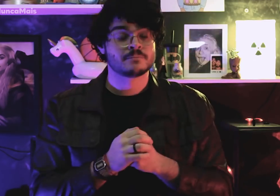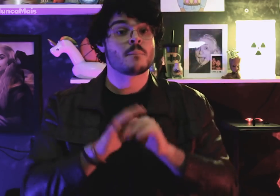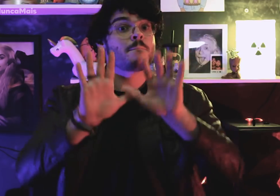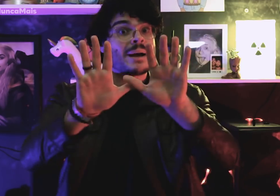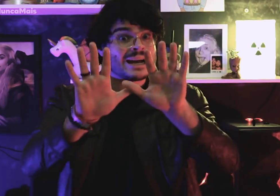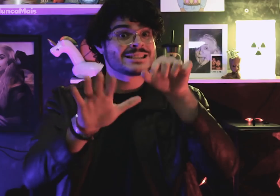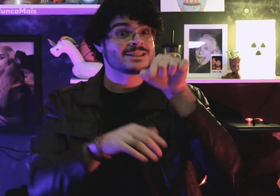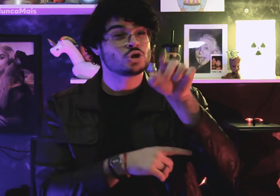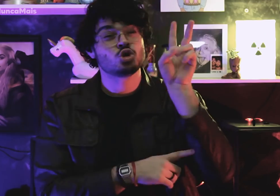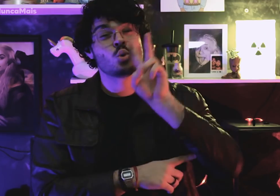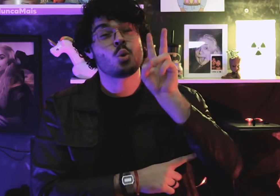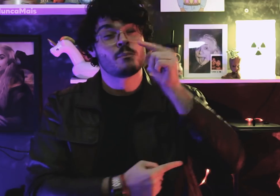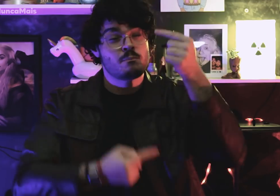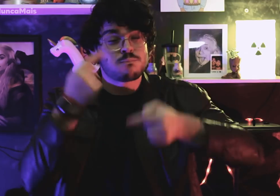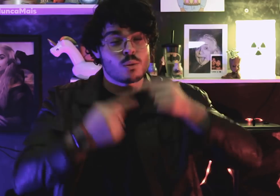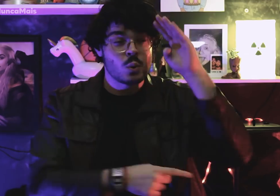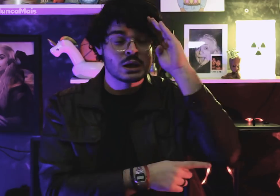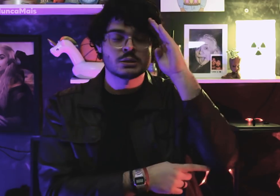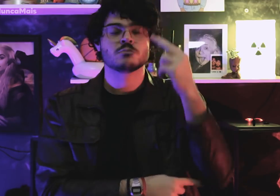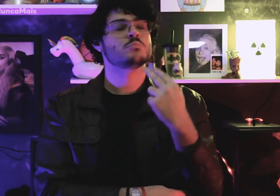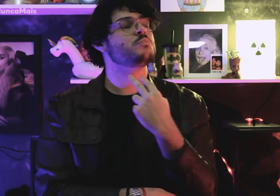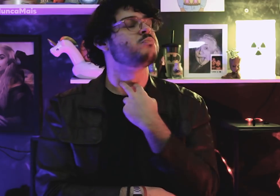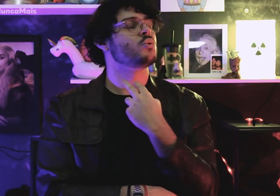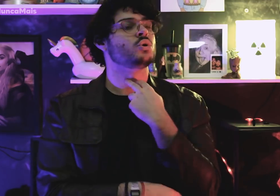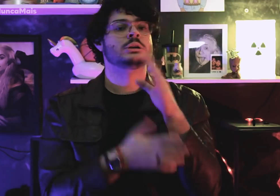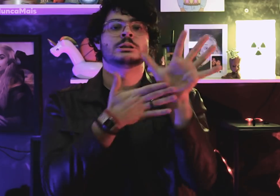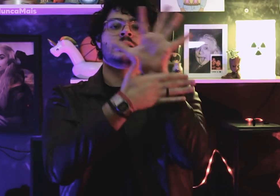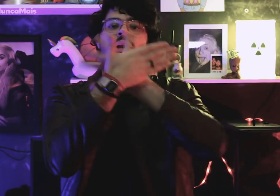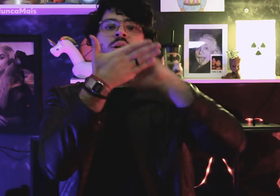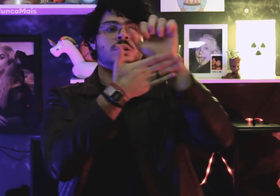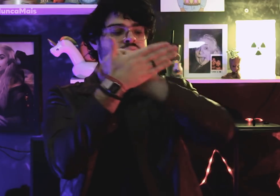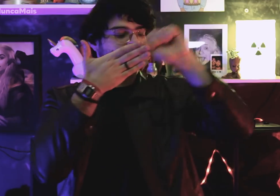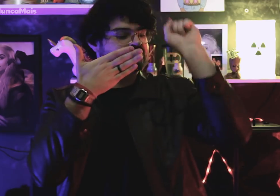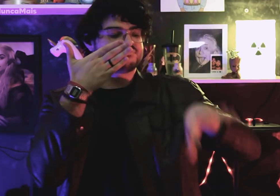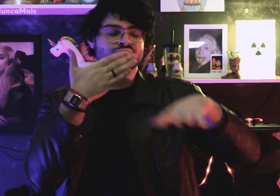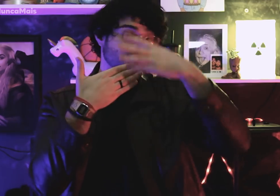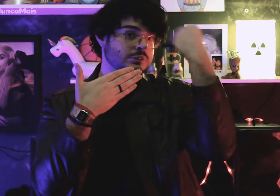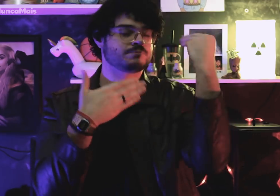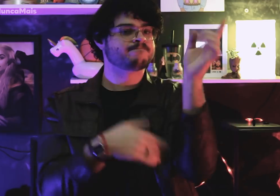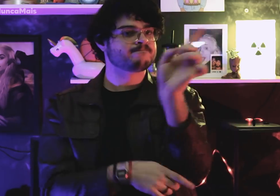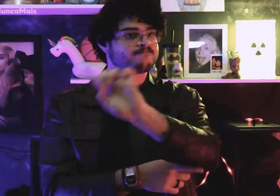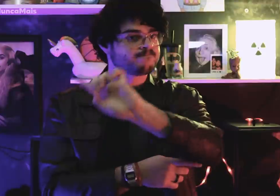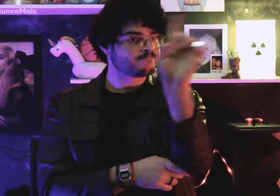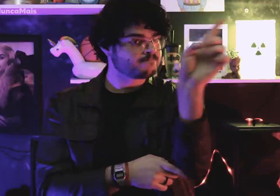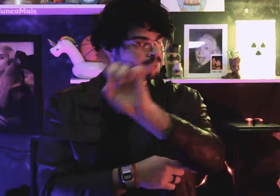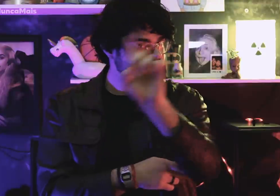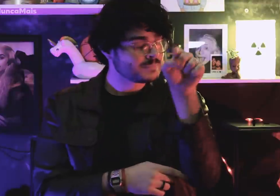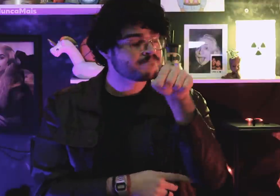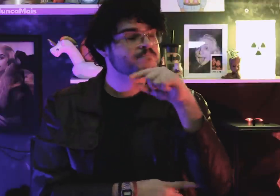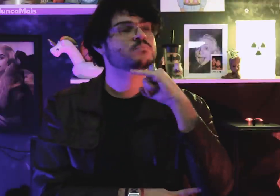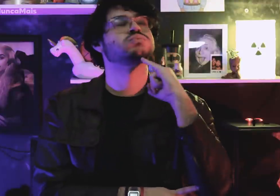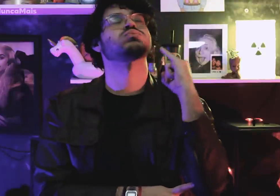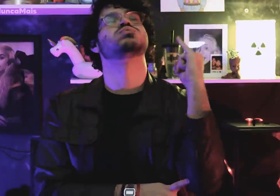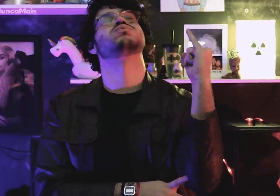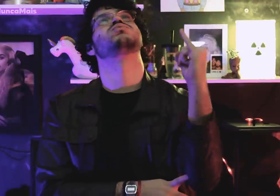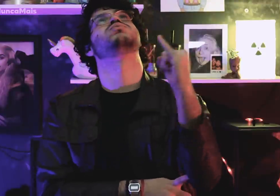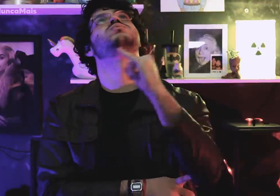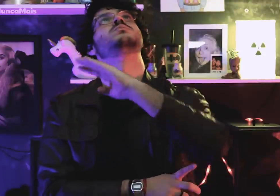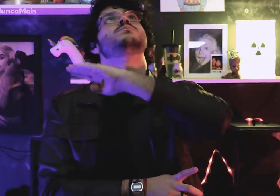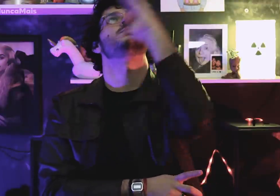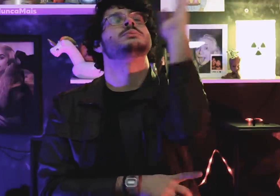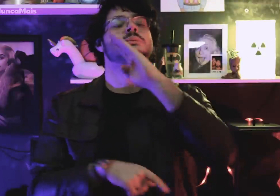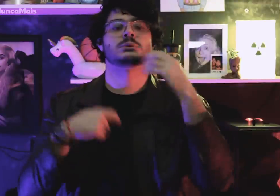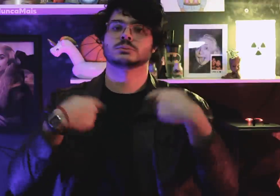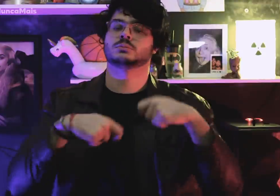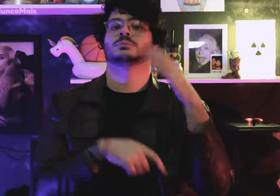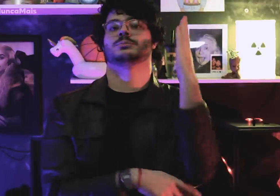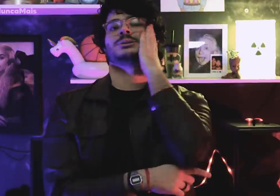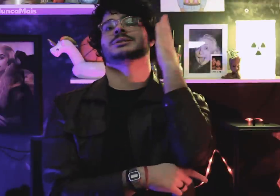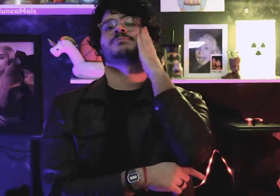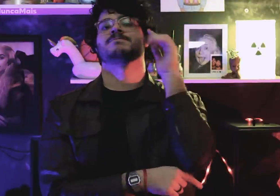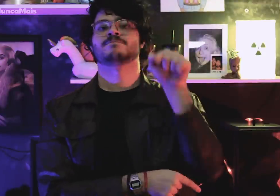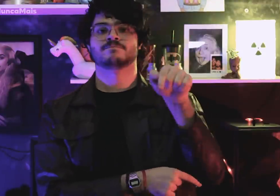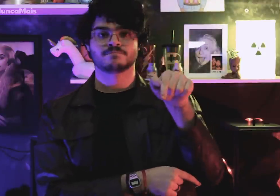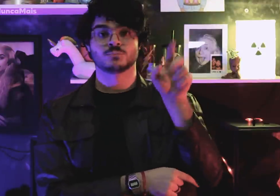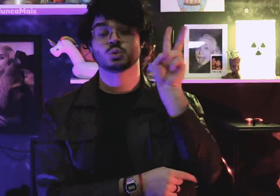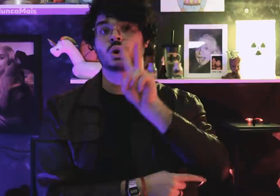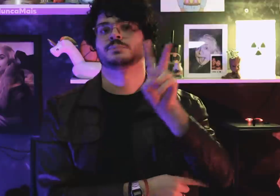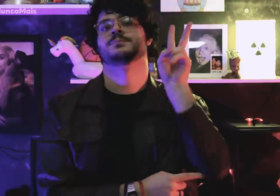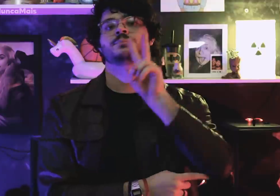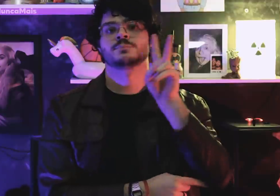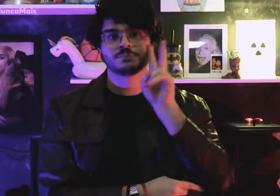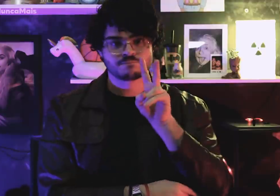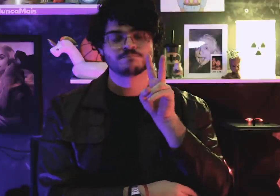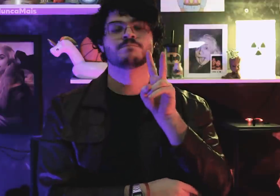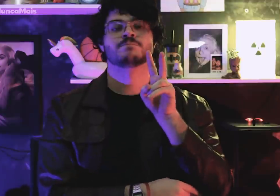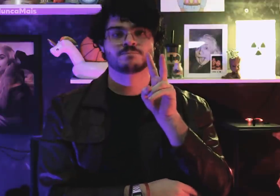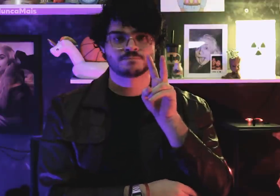It is very important for the history of Brazil and it cannot be forgotten!